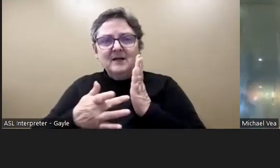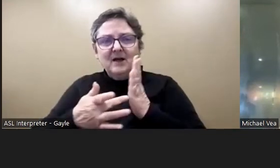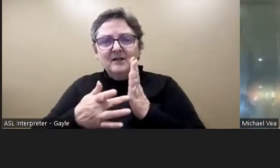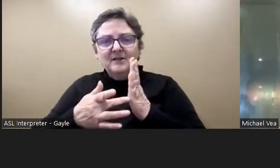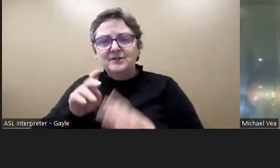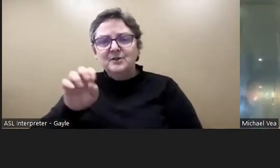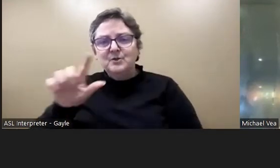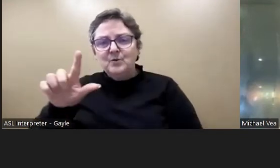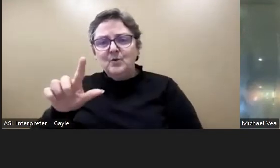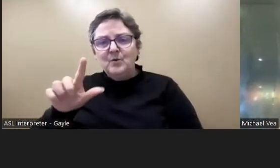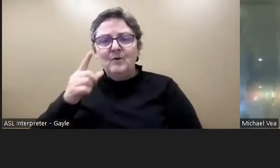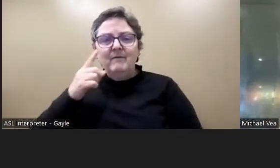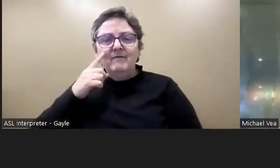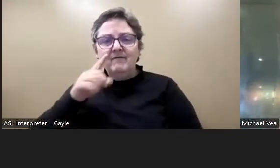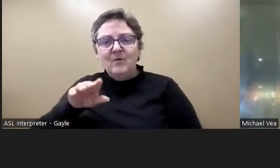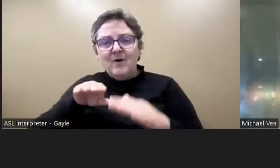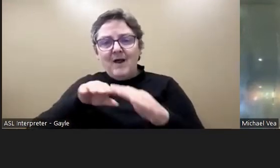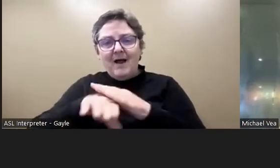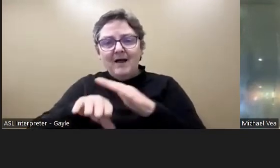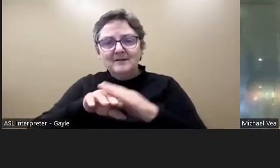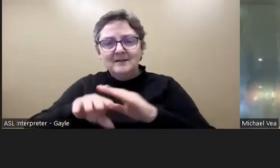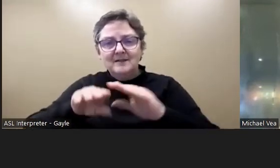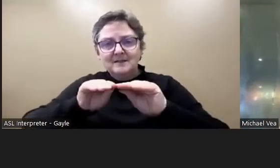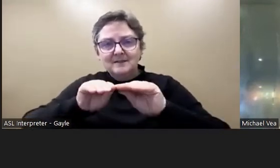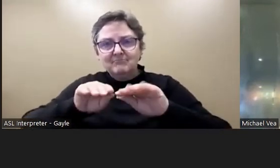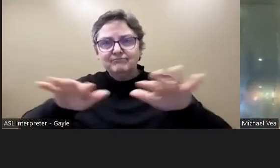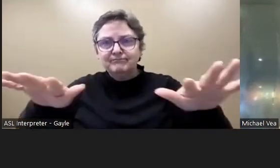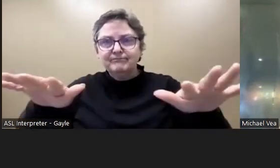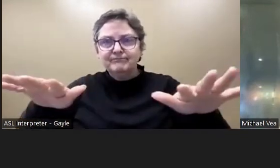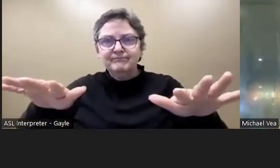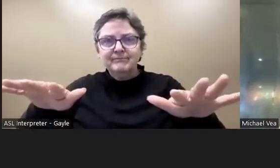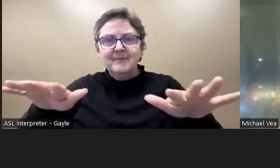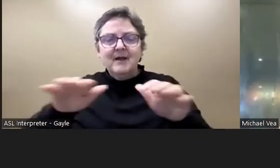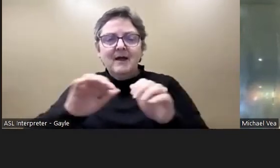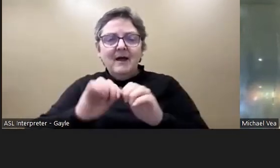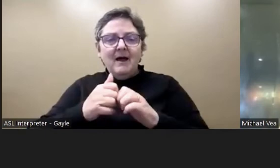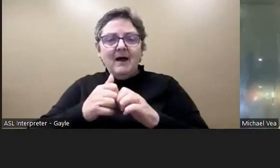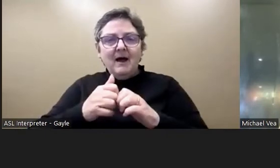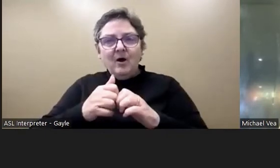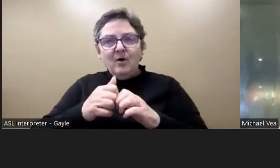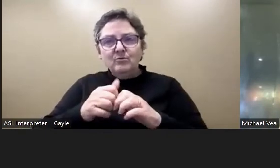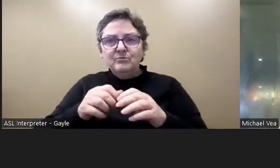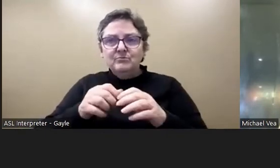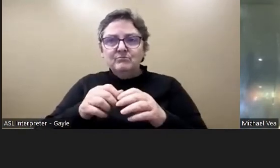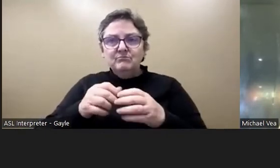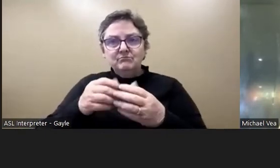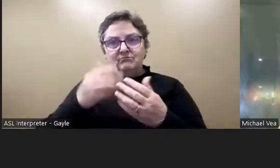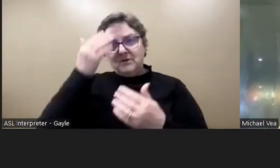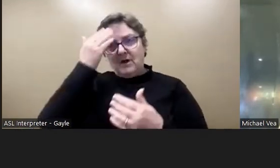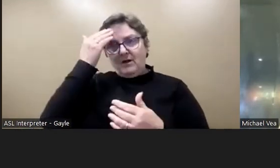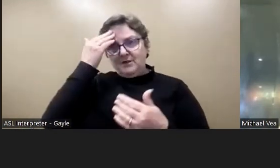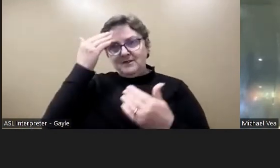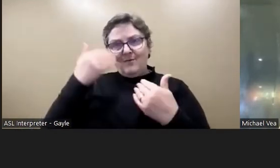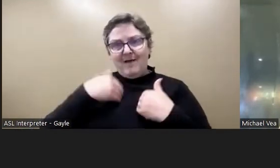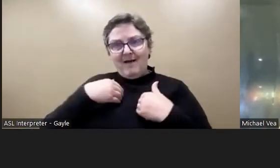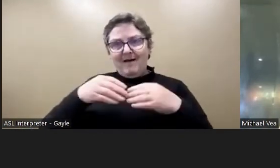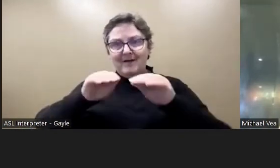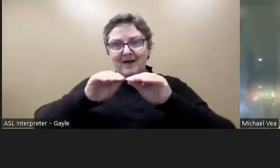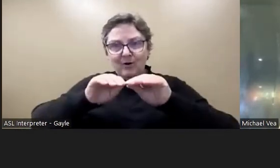So more particularly how to expand knowledge to more learners in more attractive and cheap format.